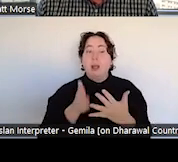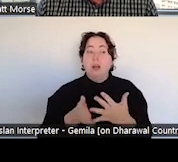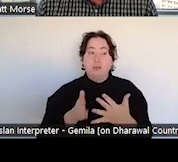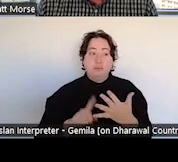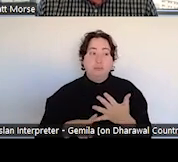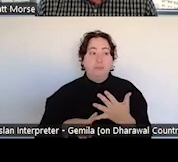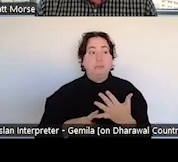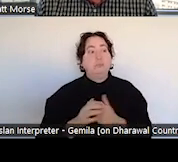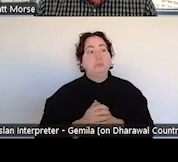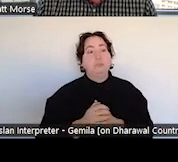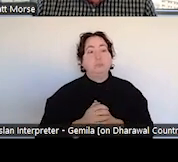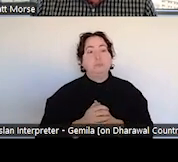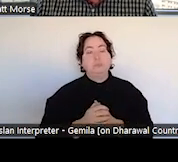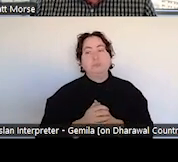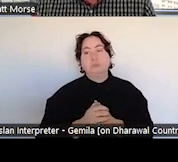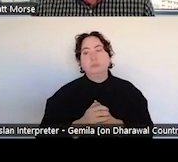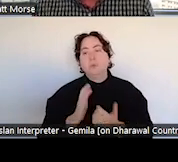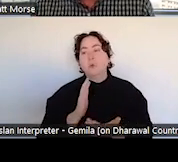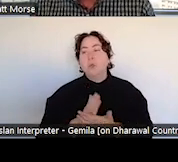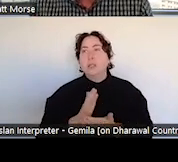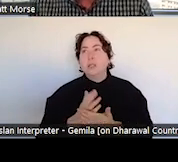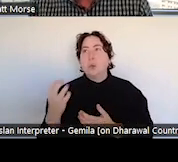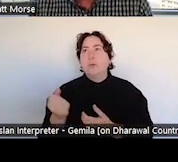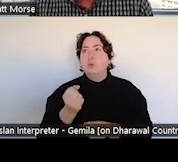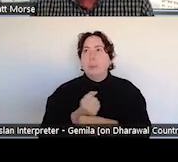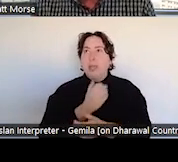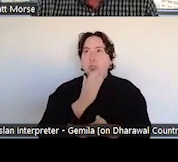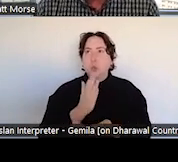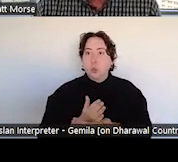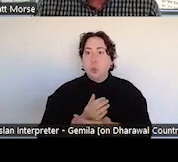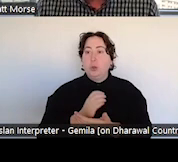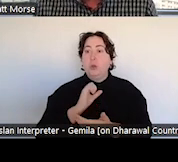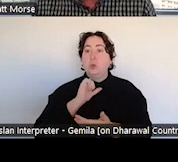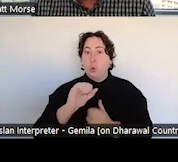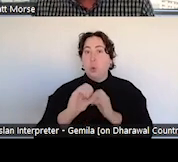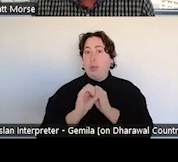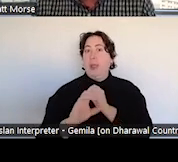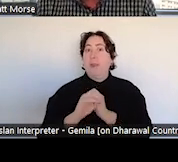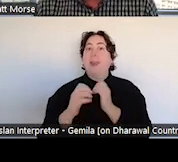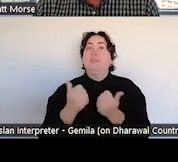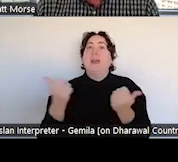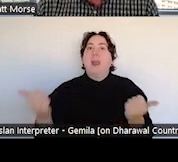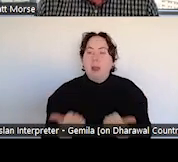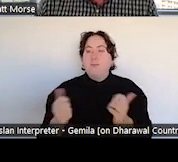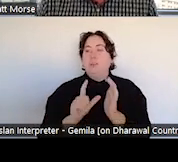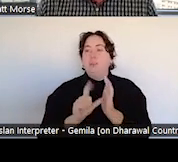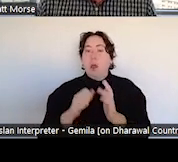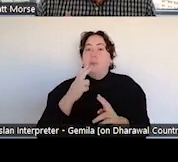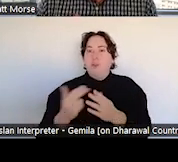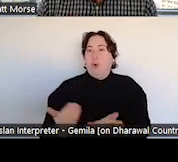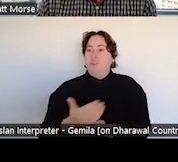that you've got enough time in your campaign to do the fundraising. It may seem like from